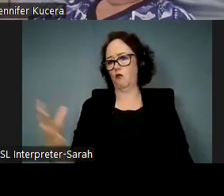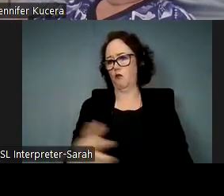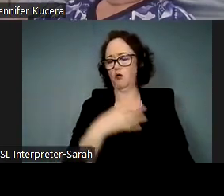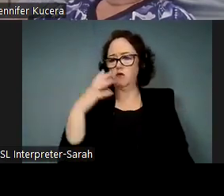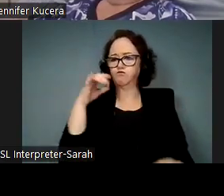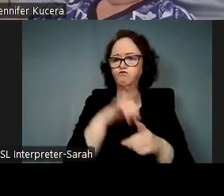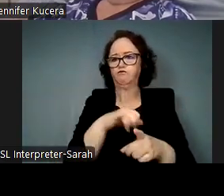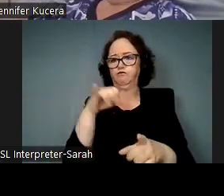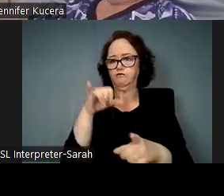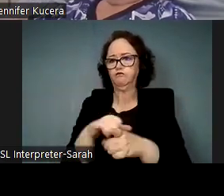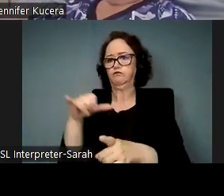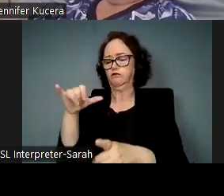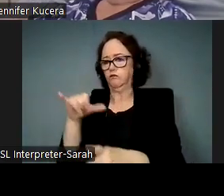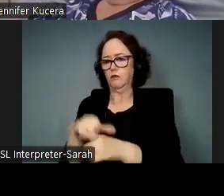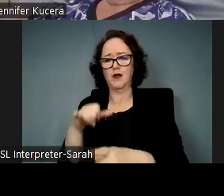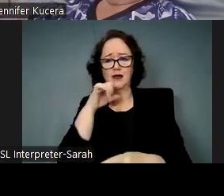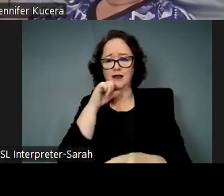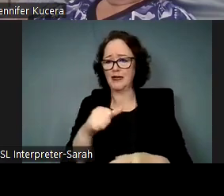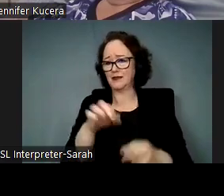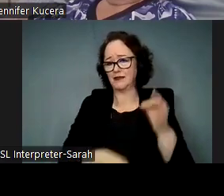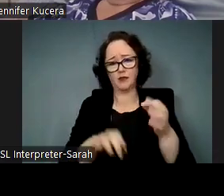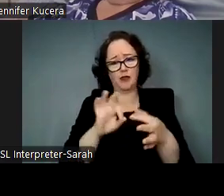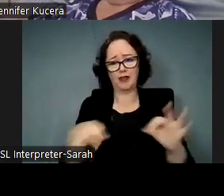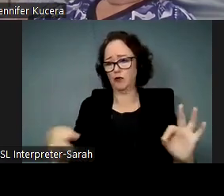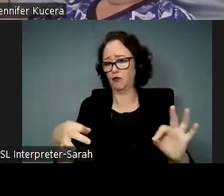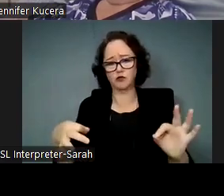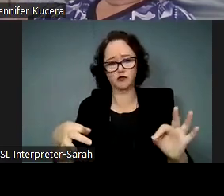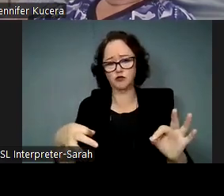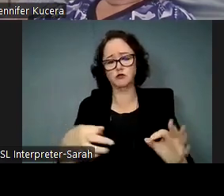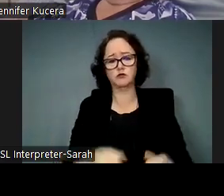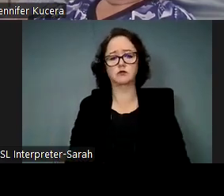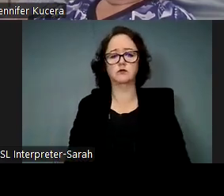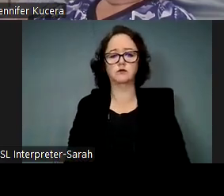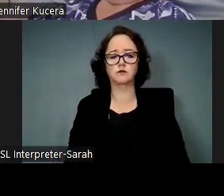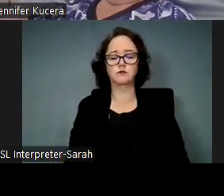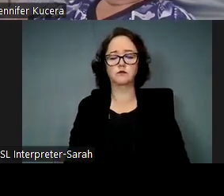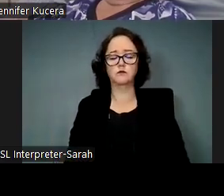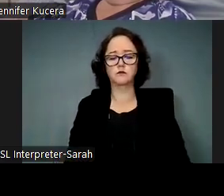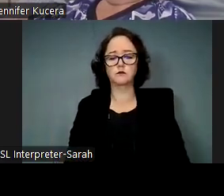even know where to find the information. They do have, on